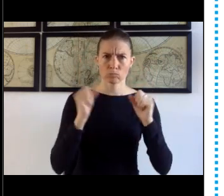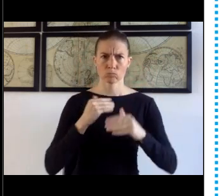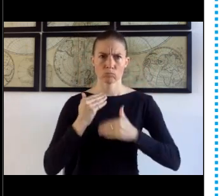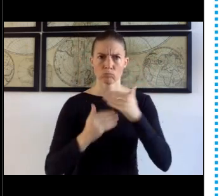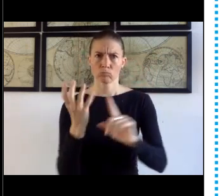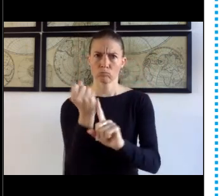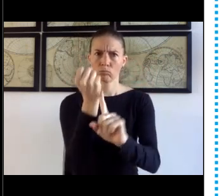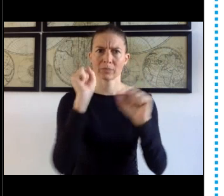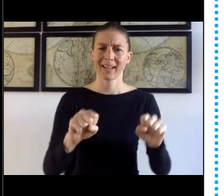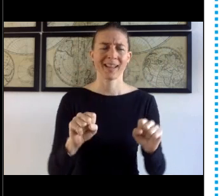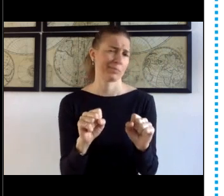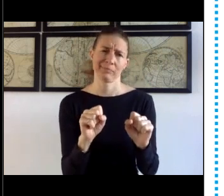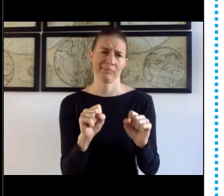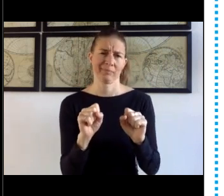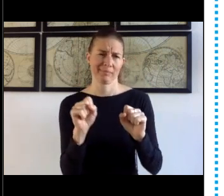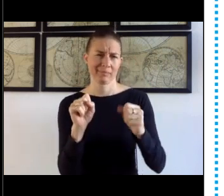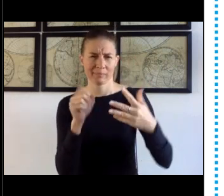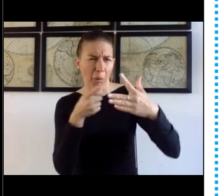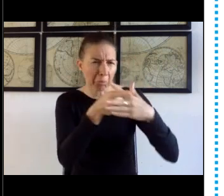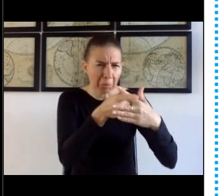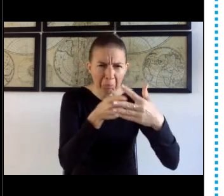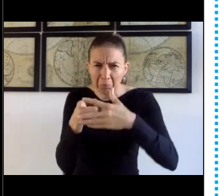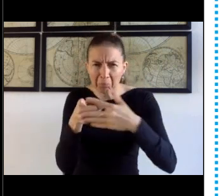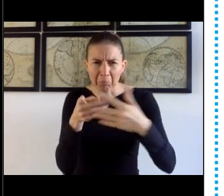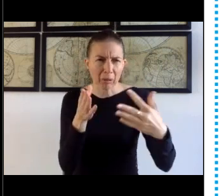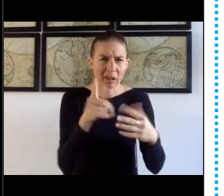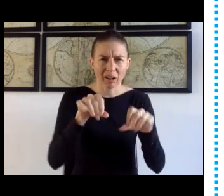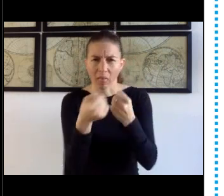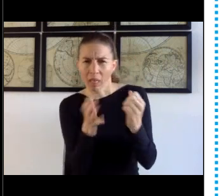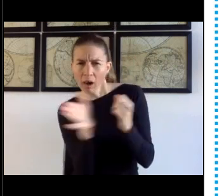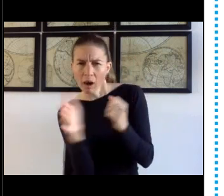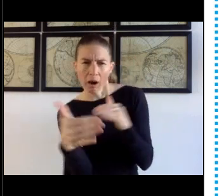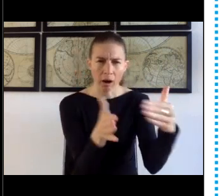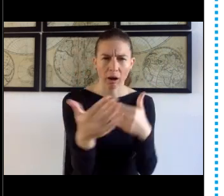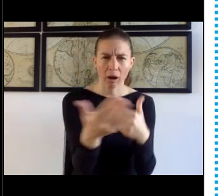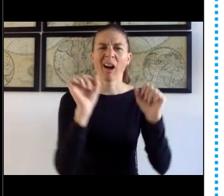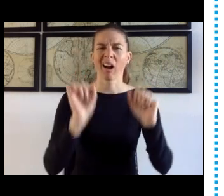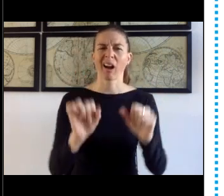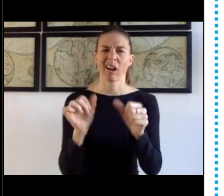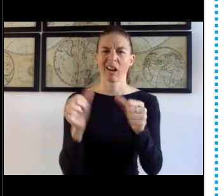In all regulations there is an issue of where safety reasons can be put